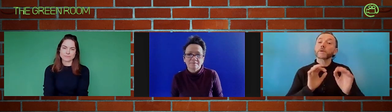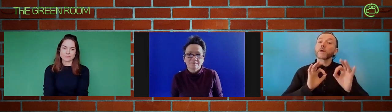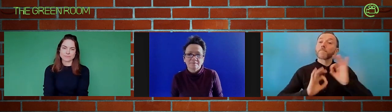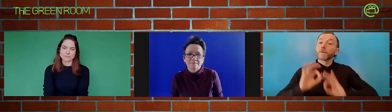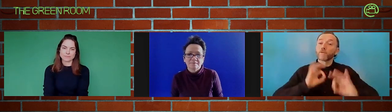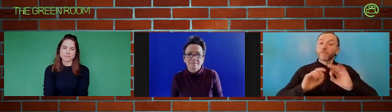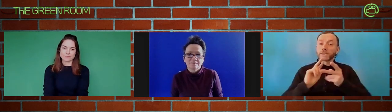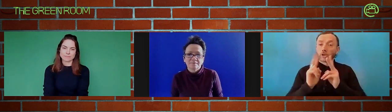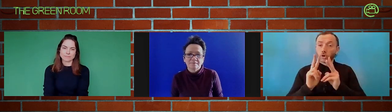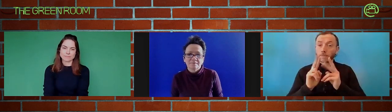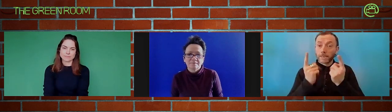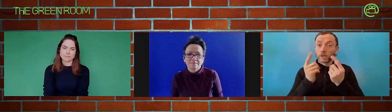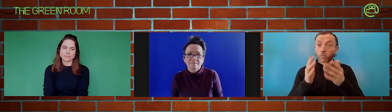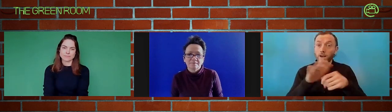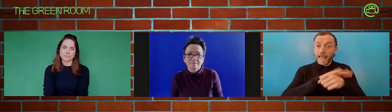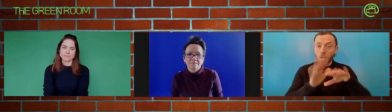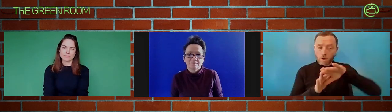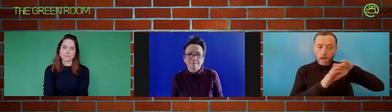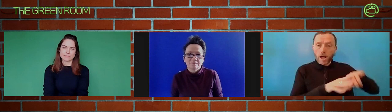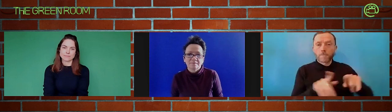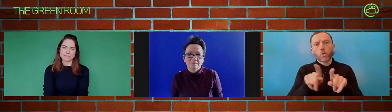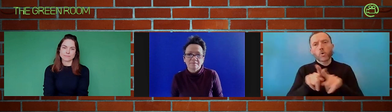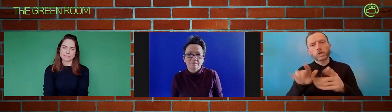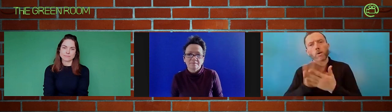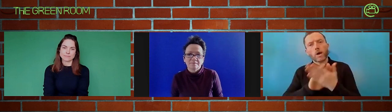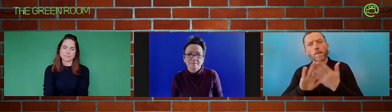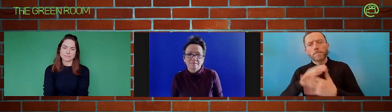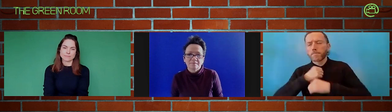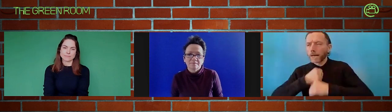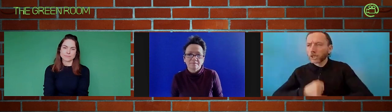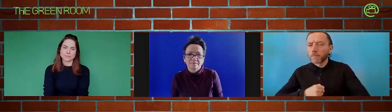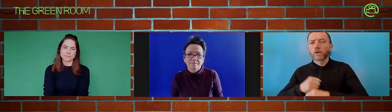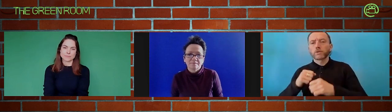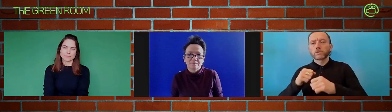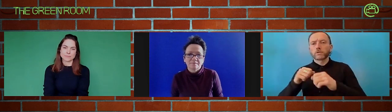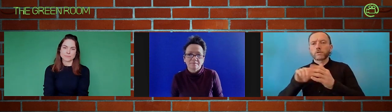but also I'm very passionate about rehearsal room interpreting being a skill.